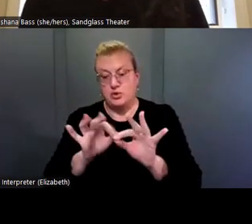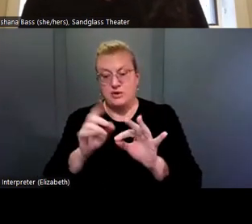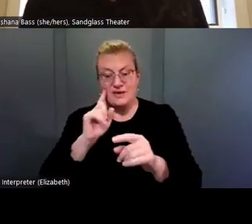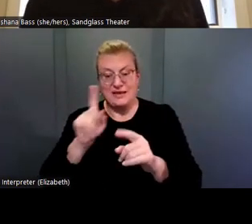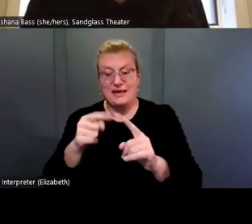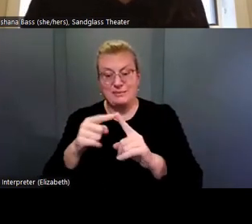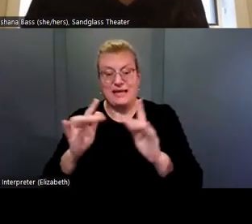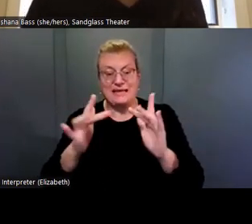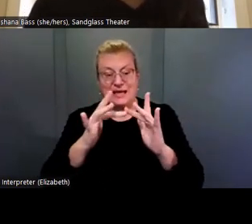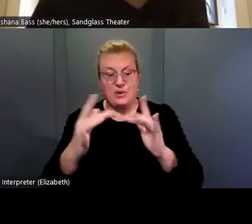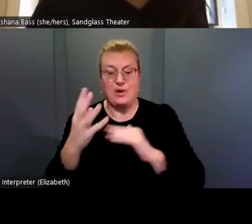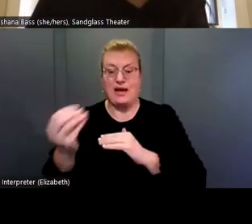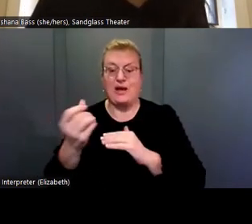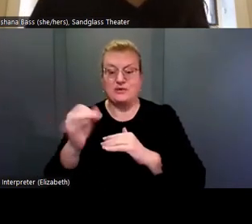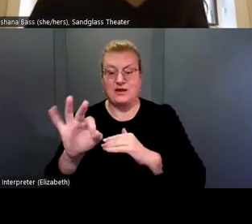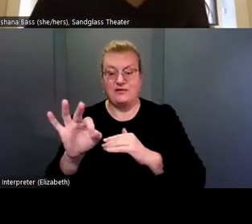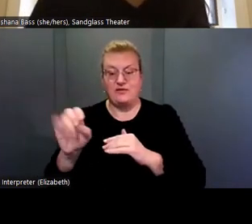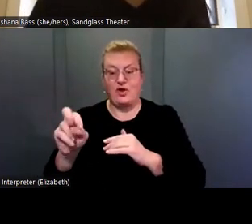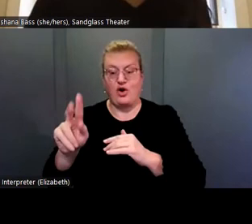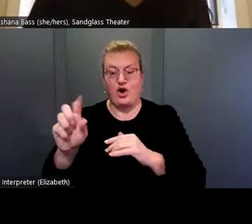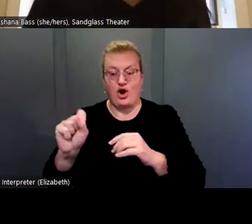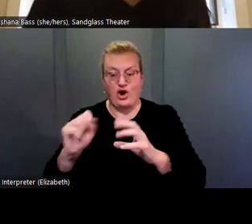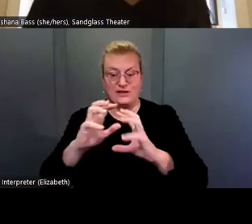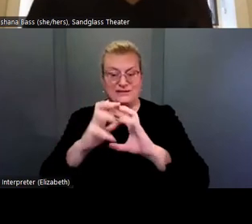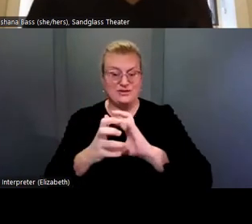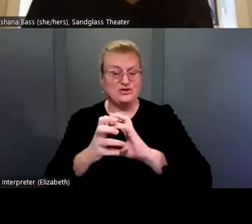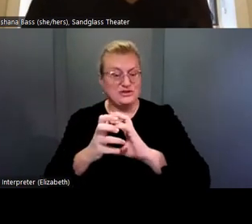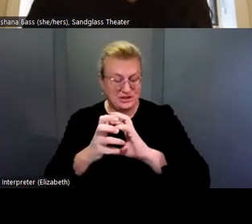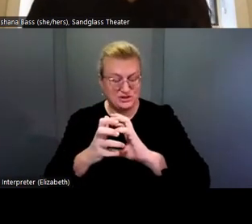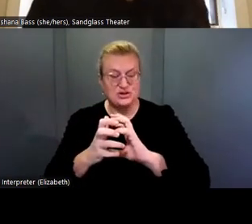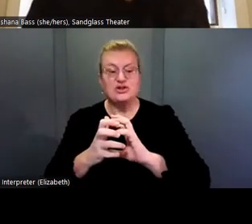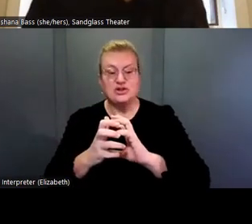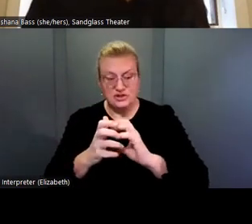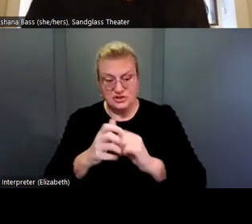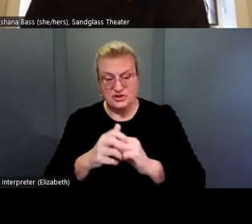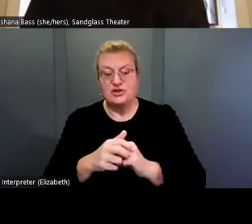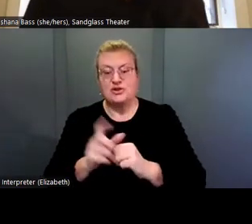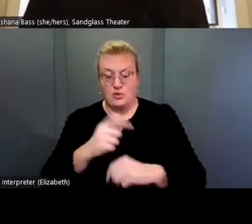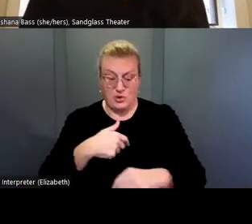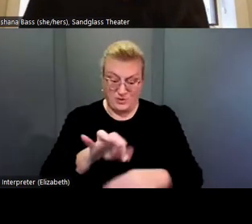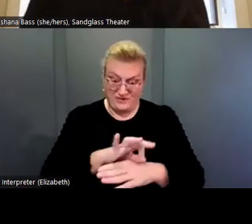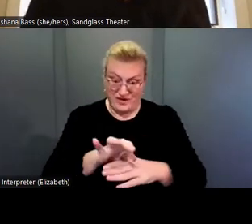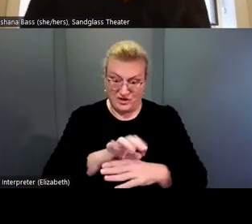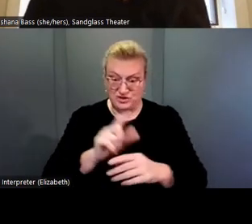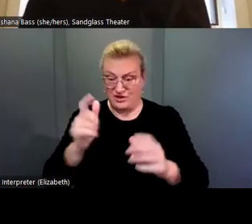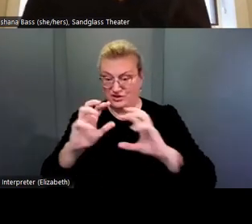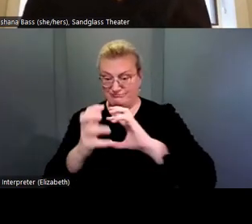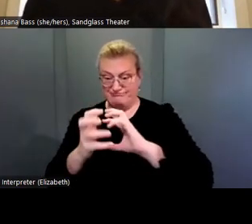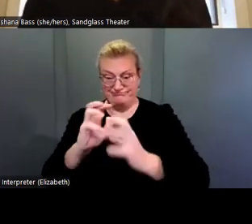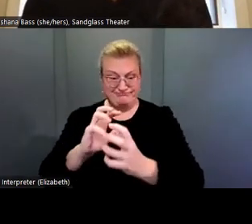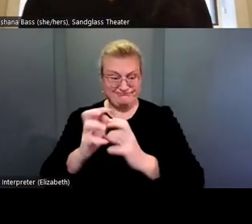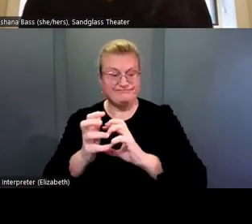outside of the arts and culture sector as well as the networks that we function in. I think that many theaters function